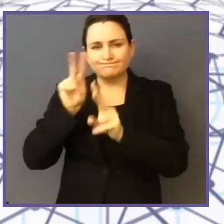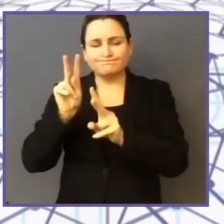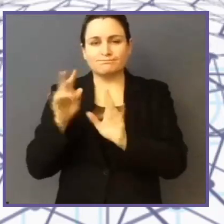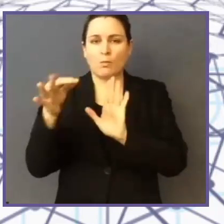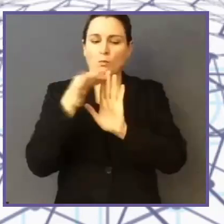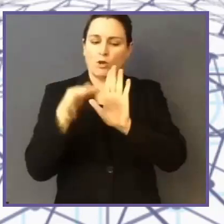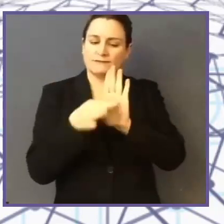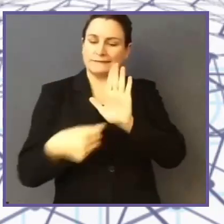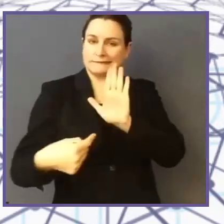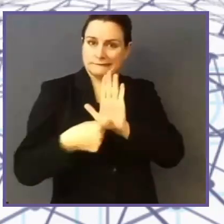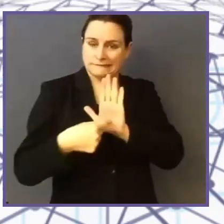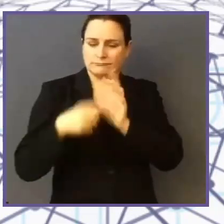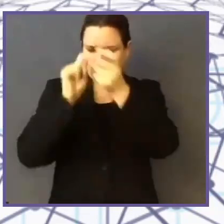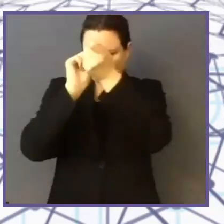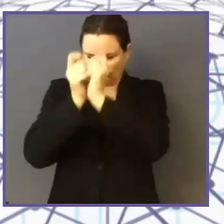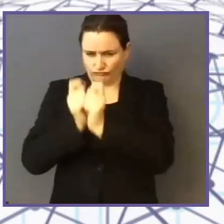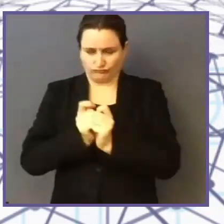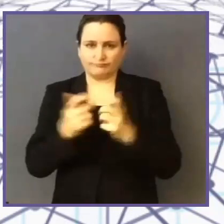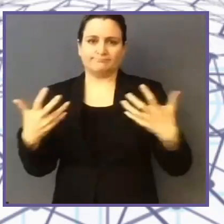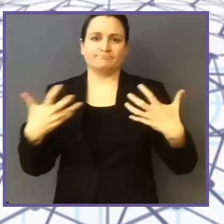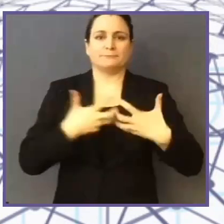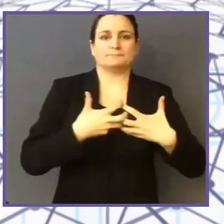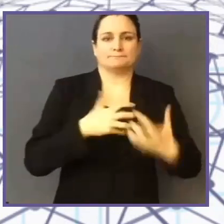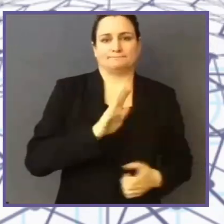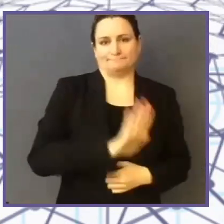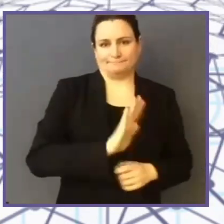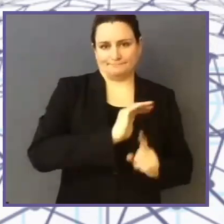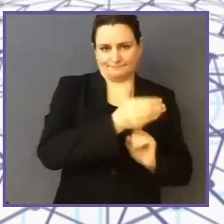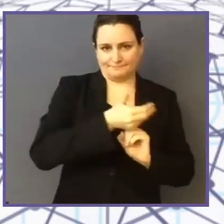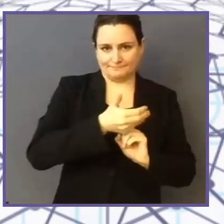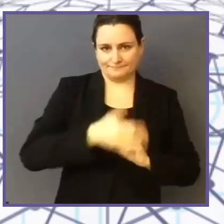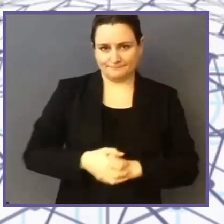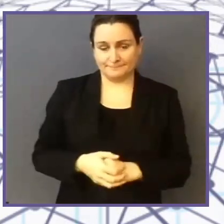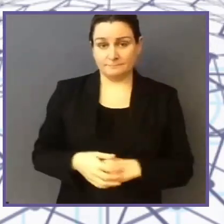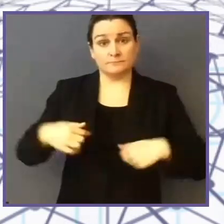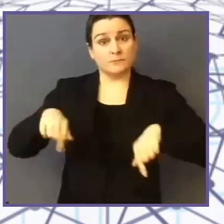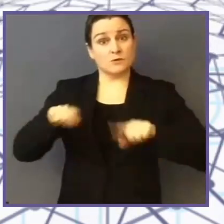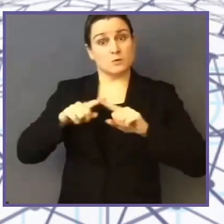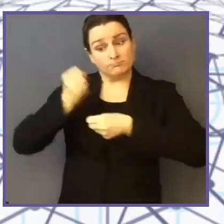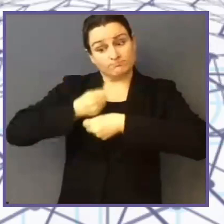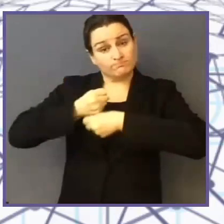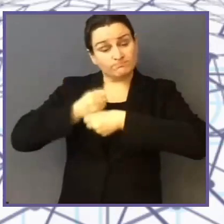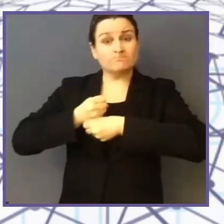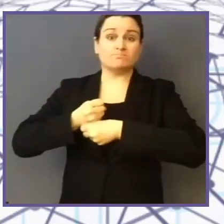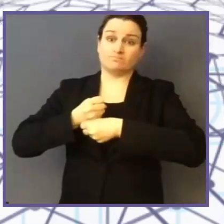We use mirroring approaches of capacity building of organisations of persons with disabilities,